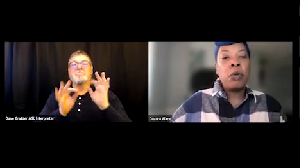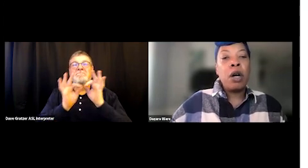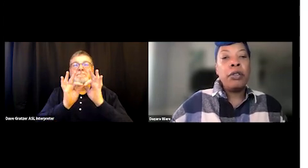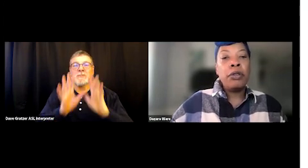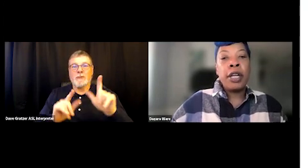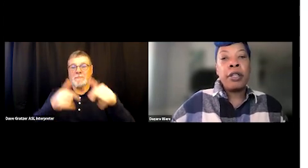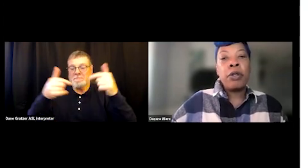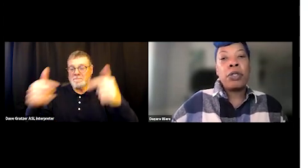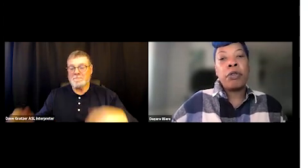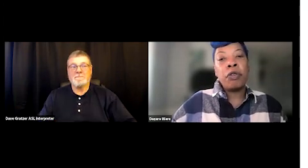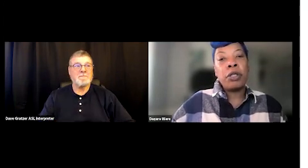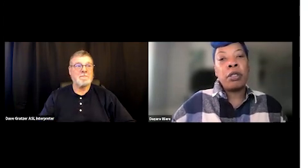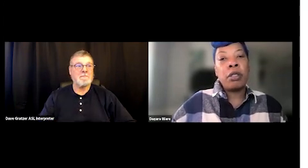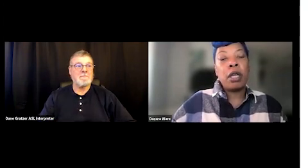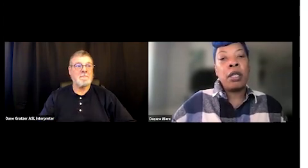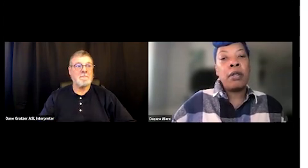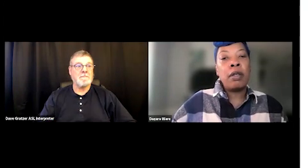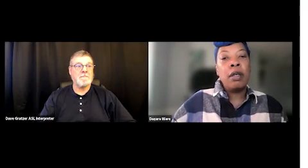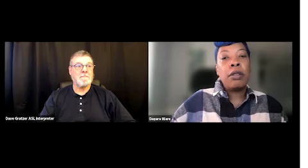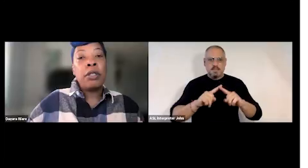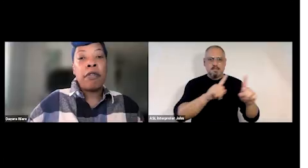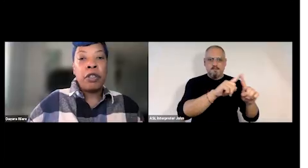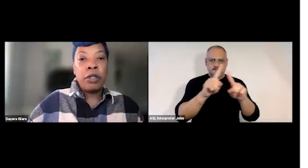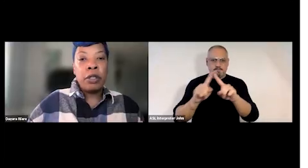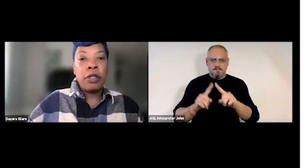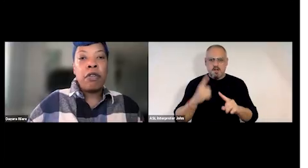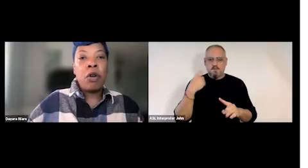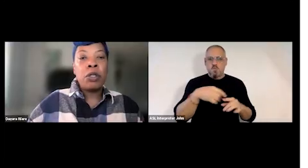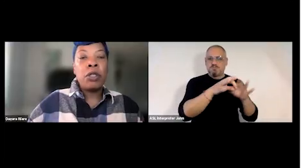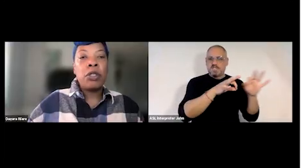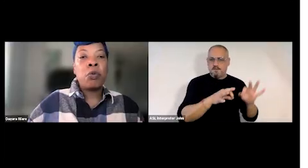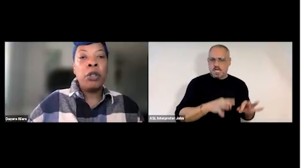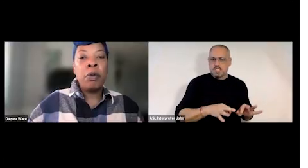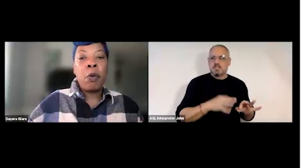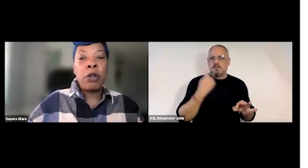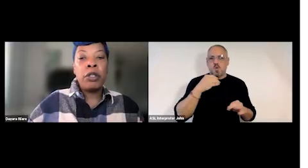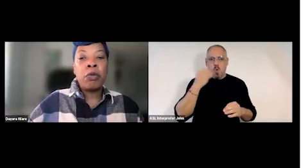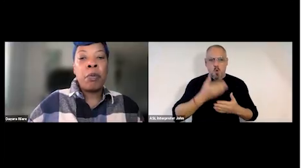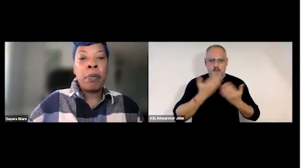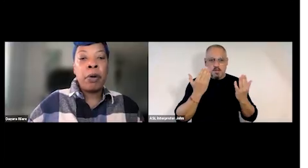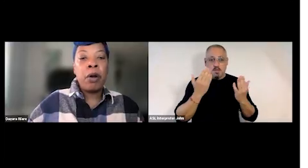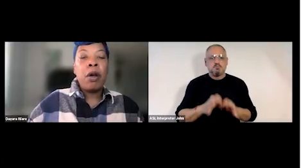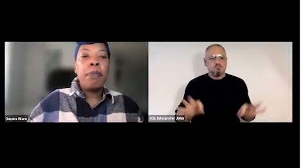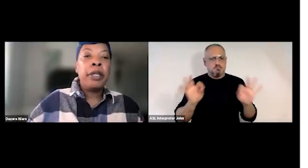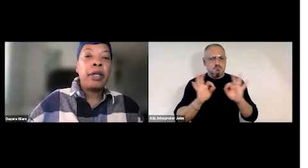So understanding those differences in the definitions of homelessness is really important to remember